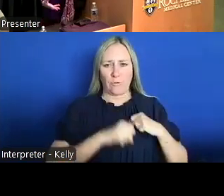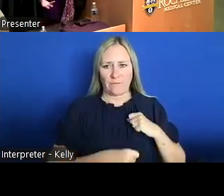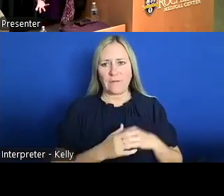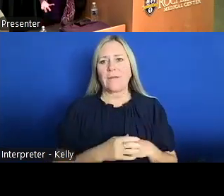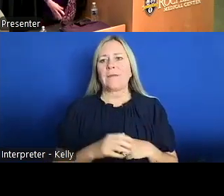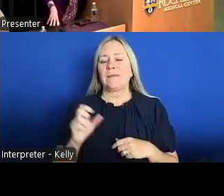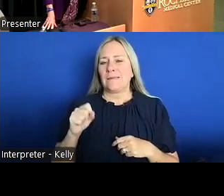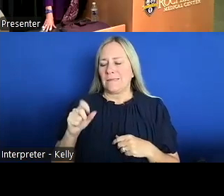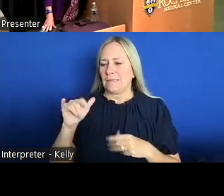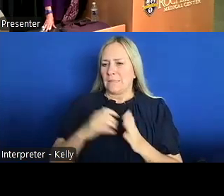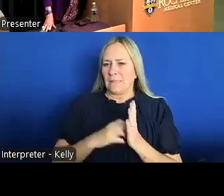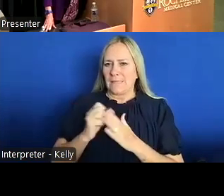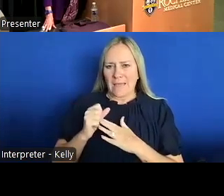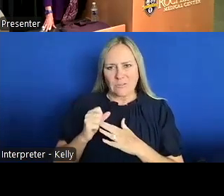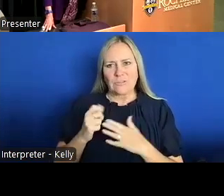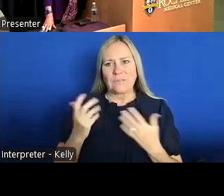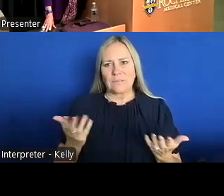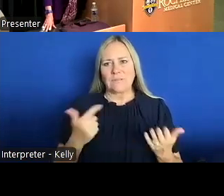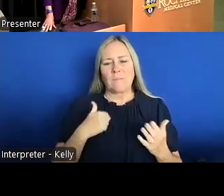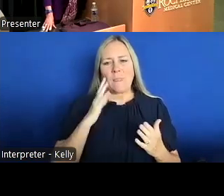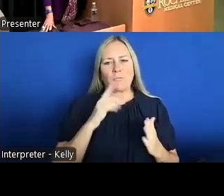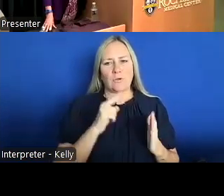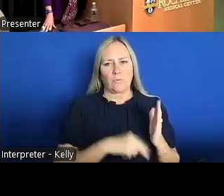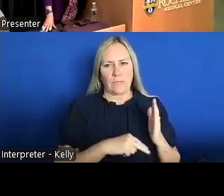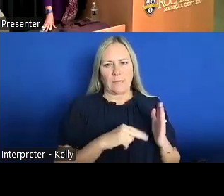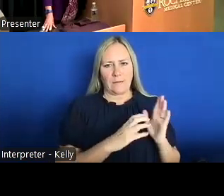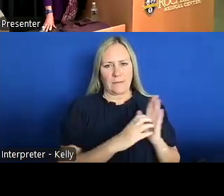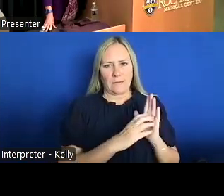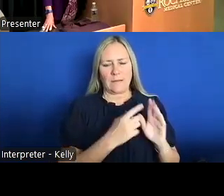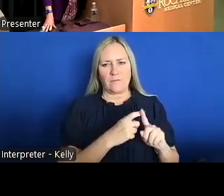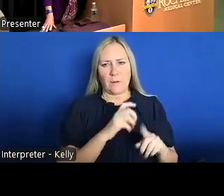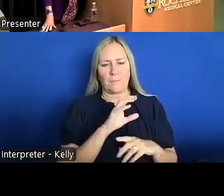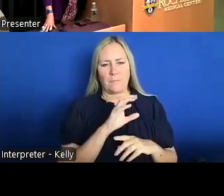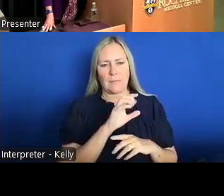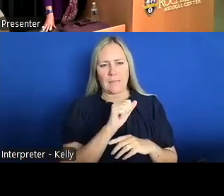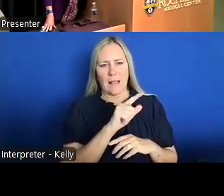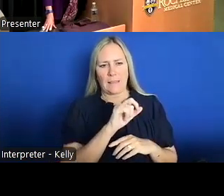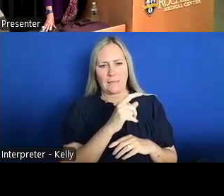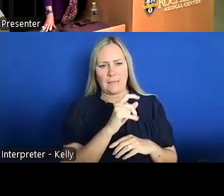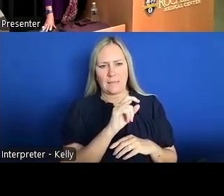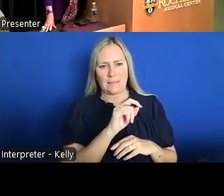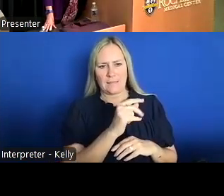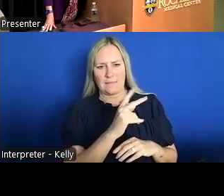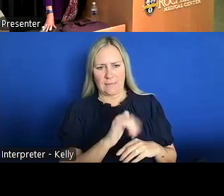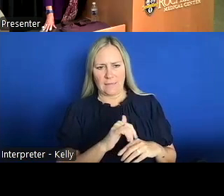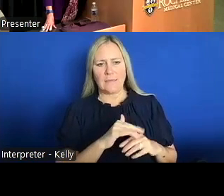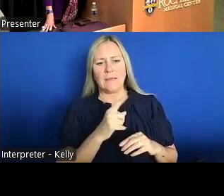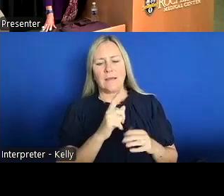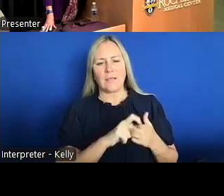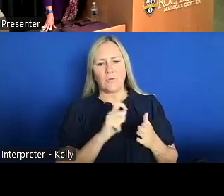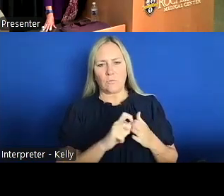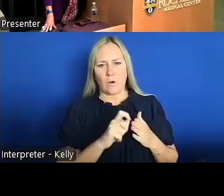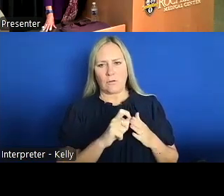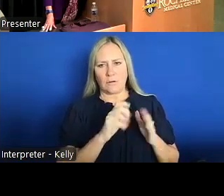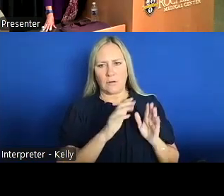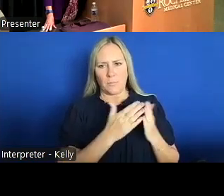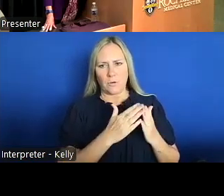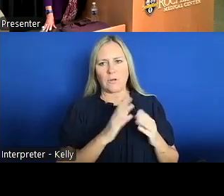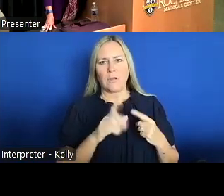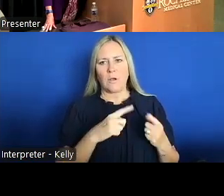to read a passage from kaleni uh he wrote this amazing book called uh when be breath becomes